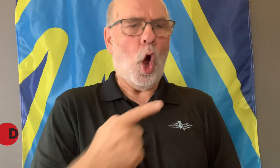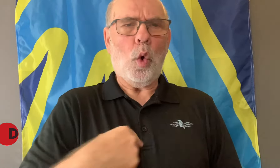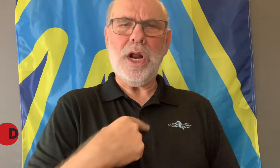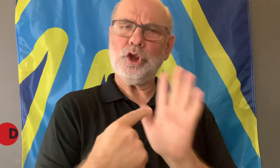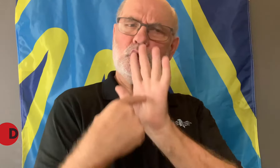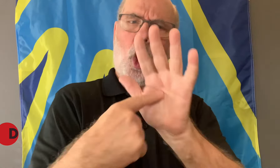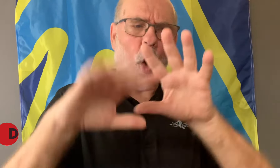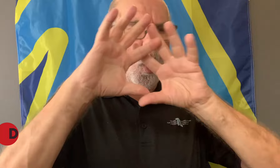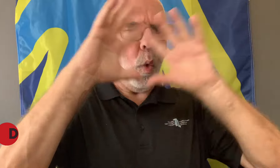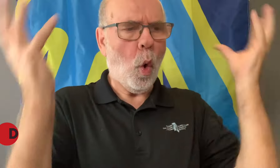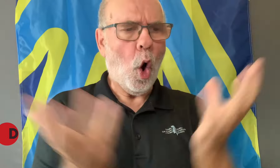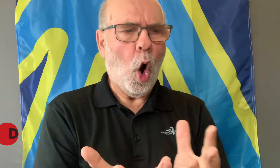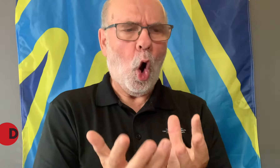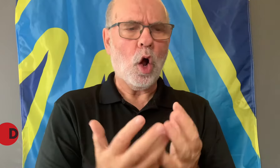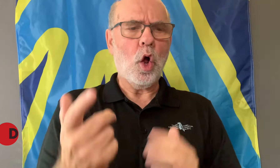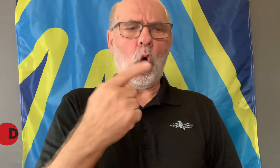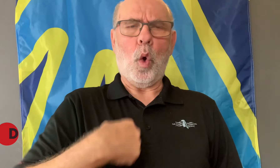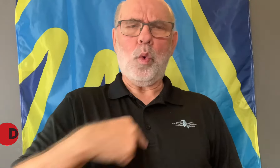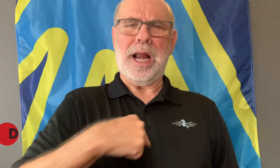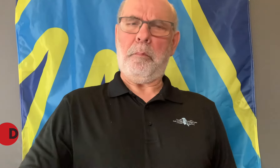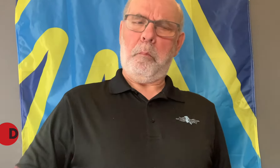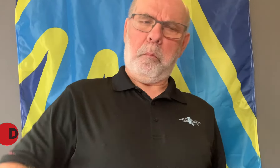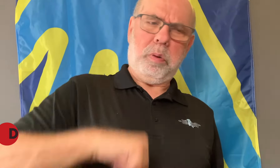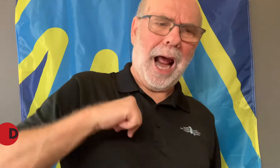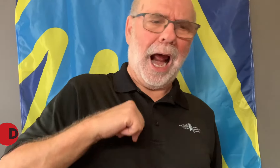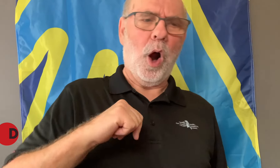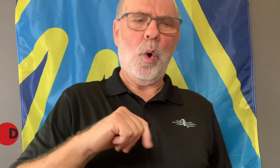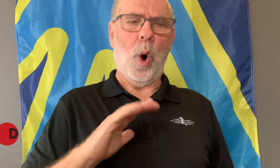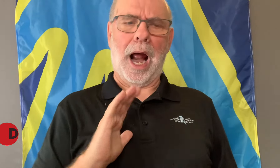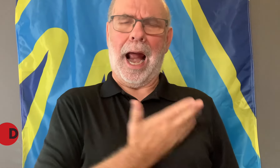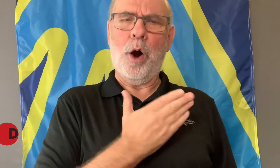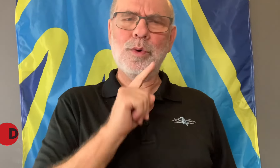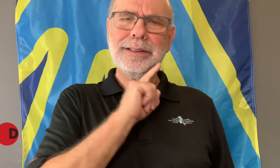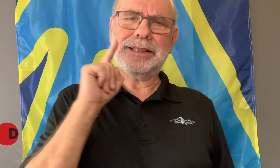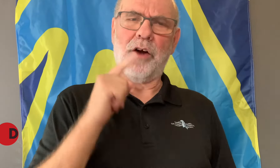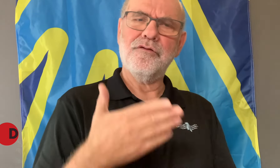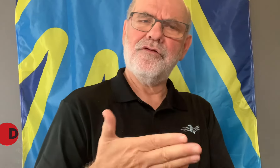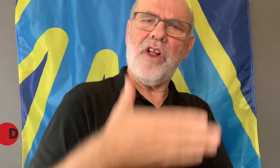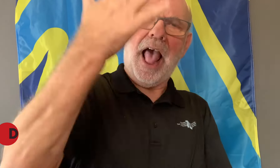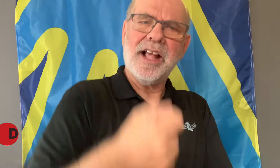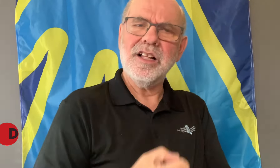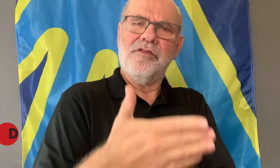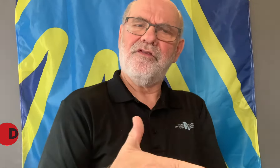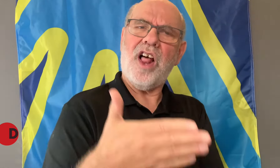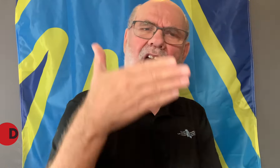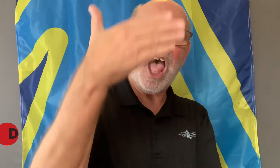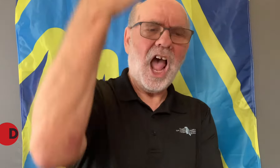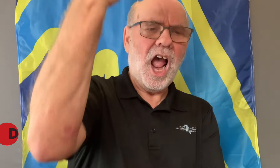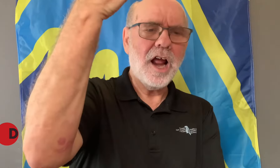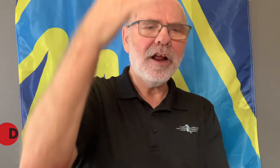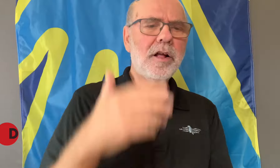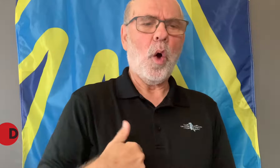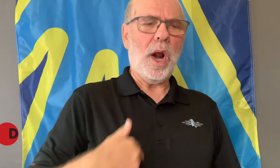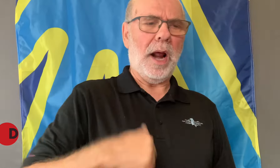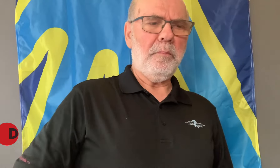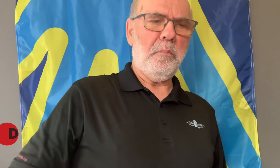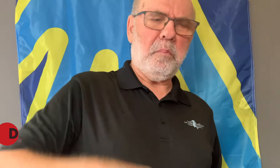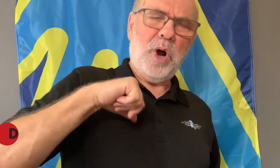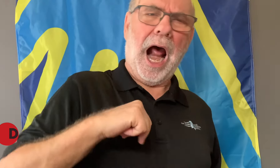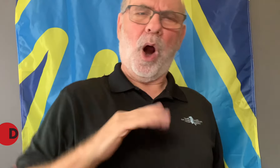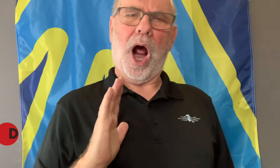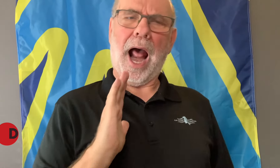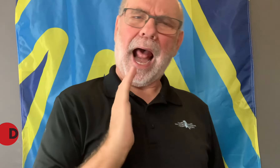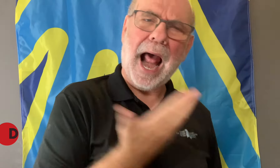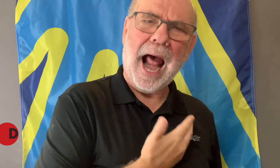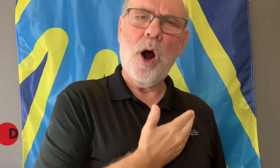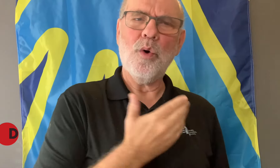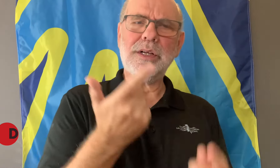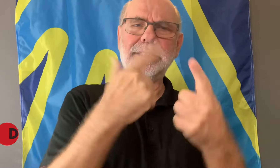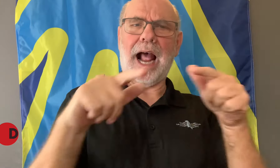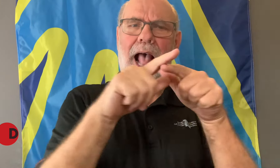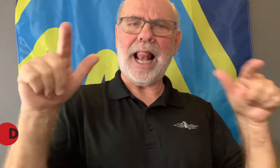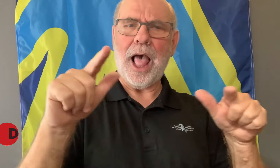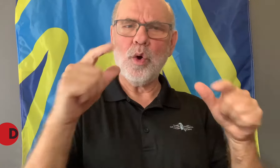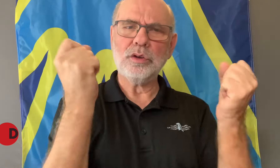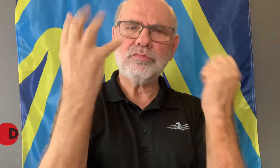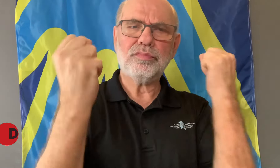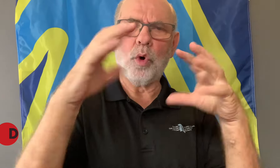We show that we are proud of our Deaf Flag. We are proud of our Sign Languages